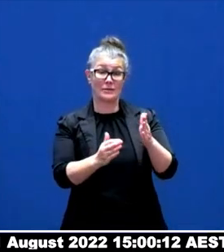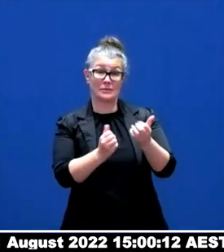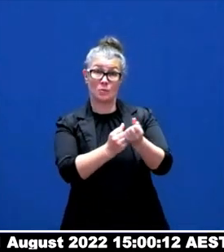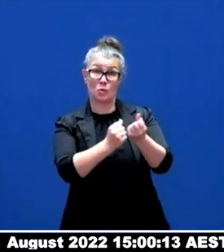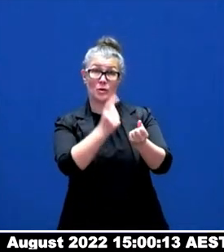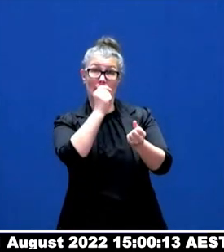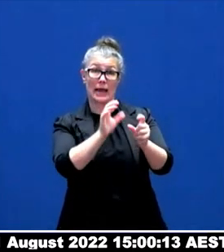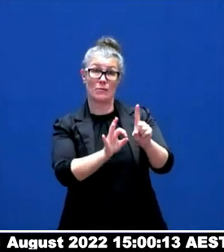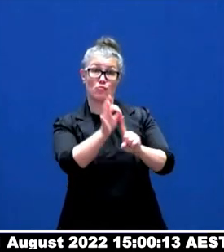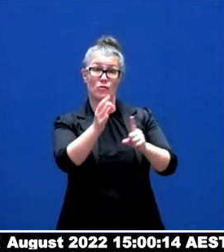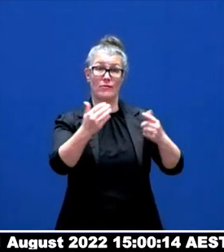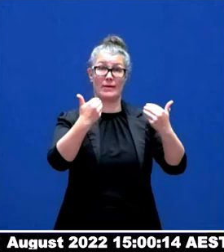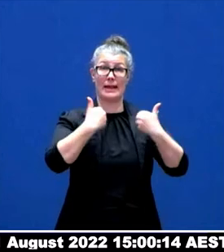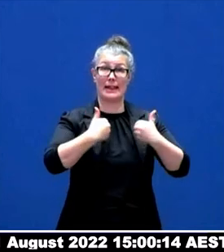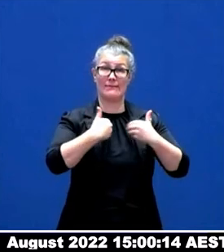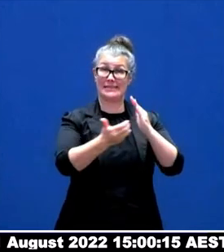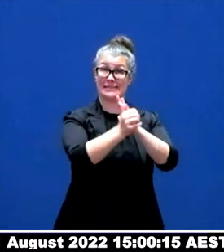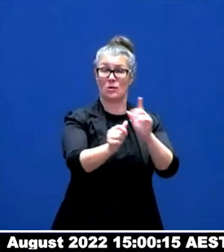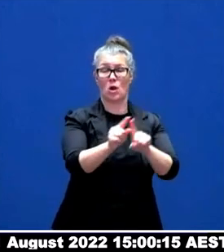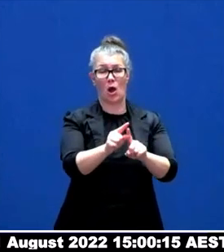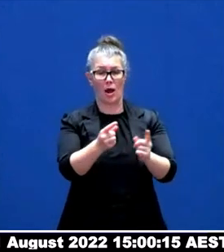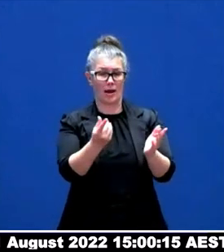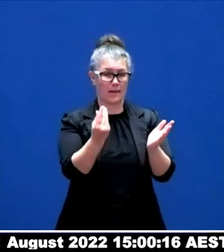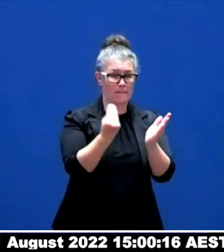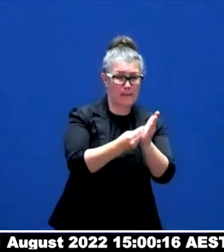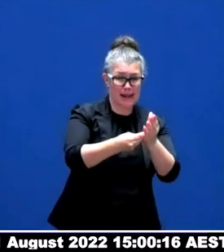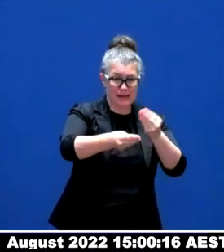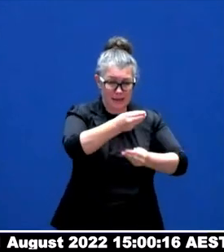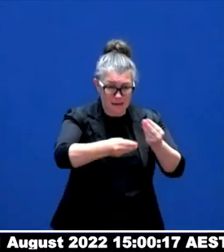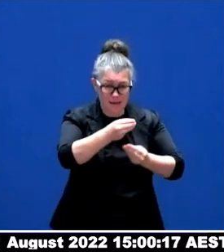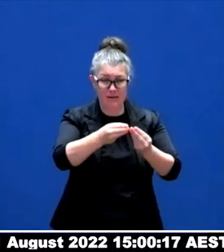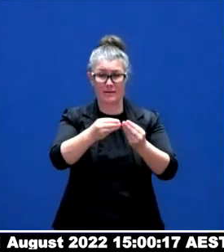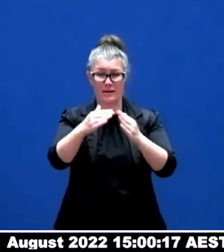For example, money and household management? Yes. MS DOWSETT: Behavioural management?